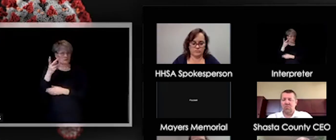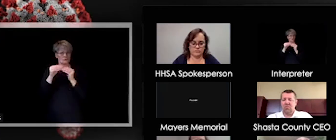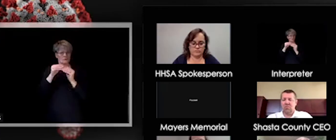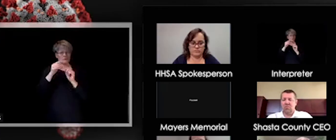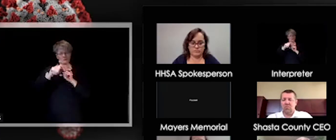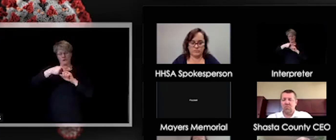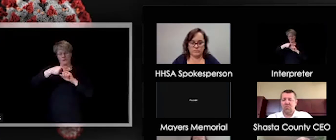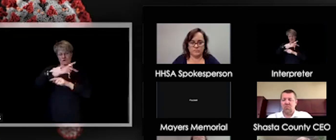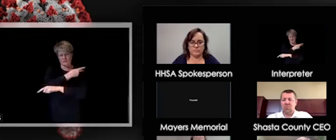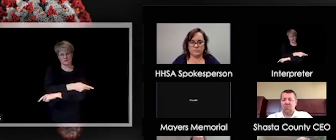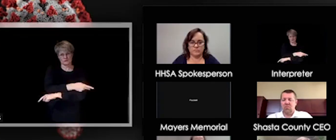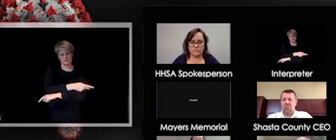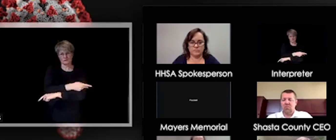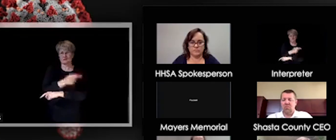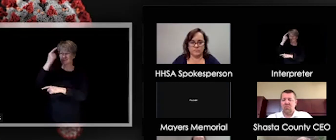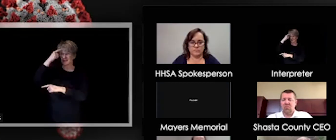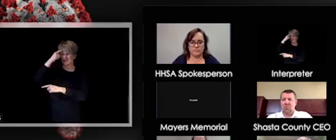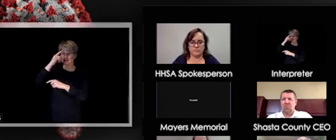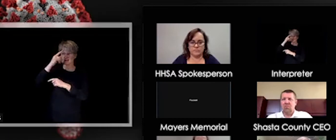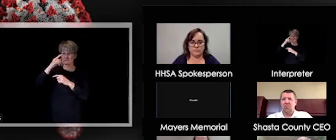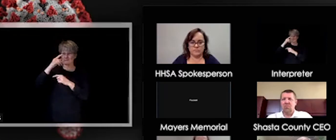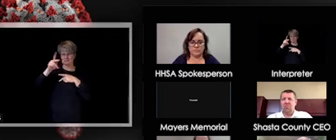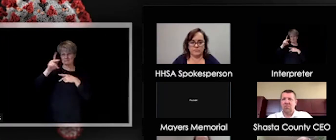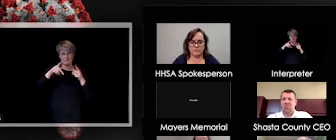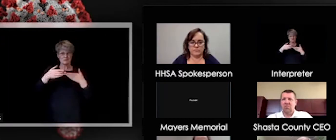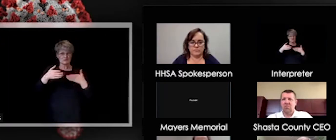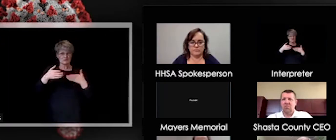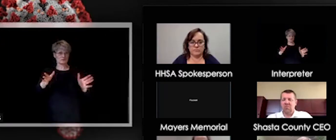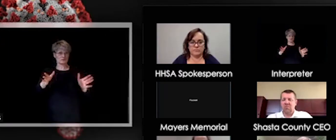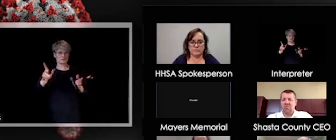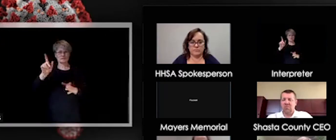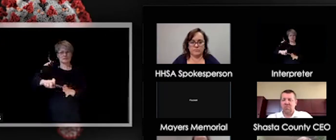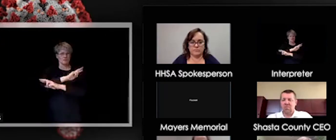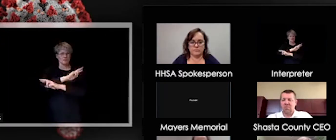the public needs to be prepared for that. We are not going to always have a trickle